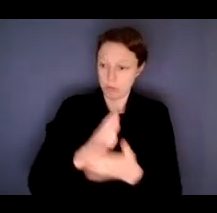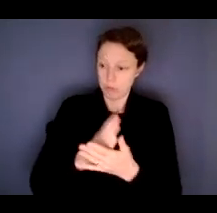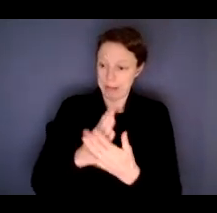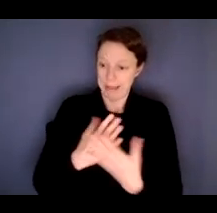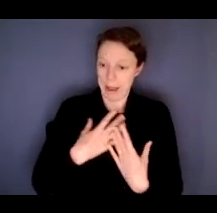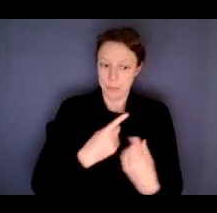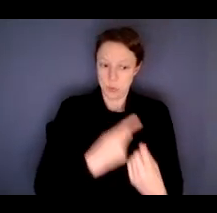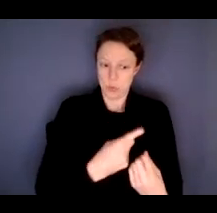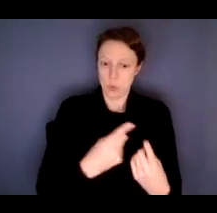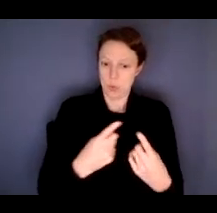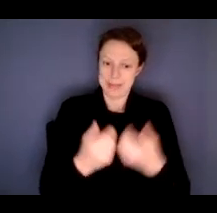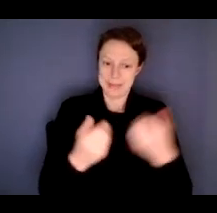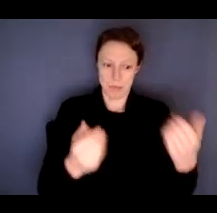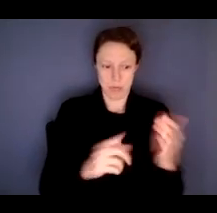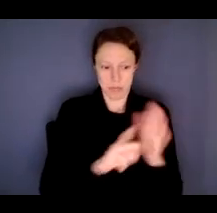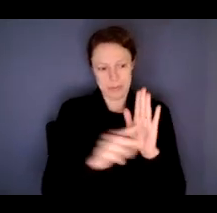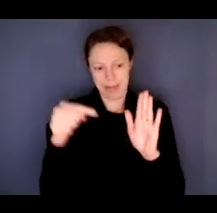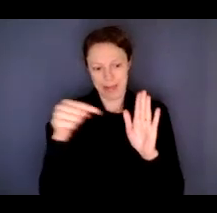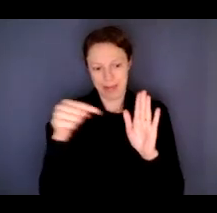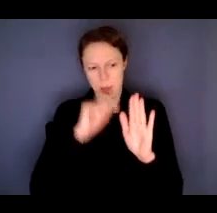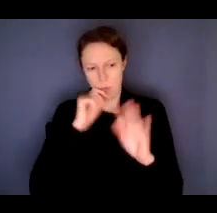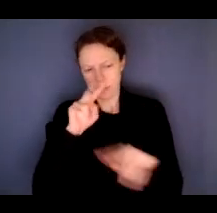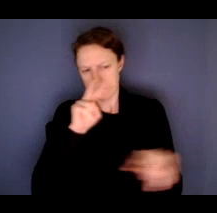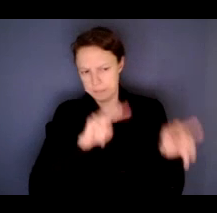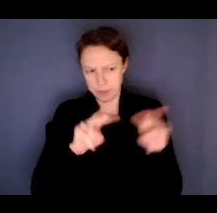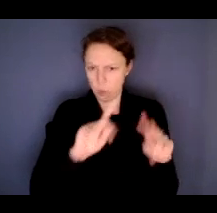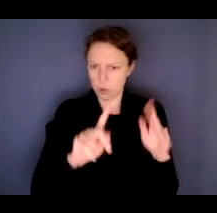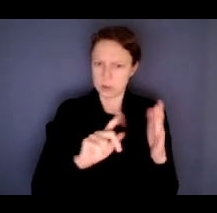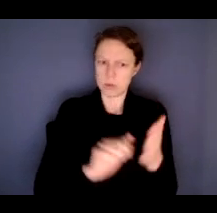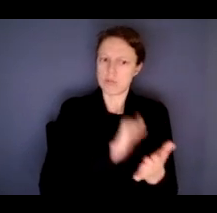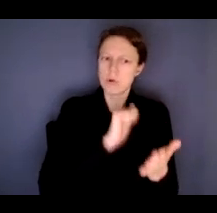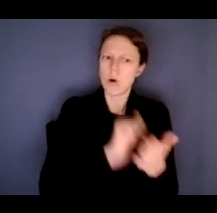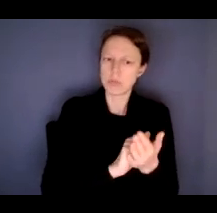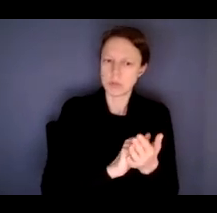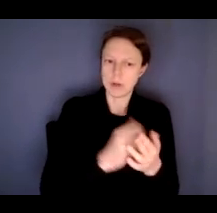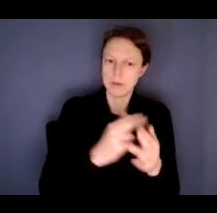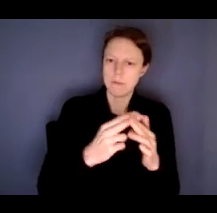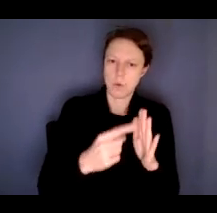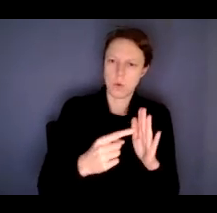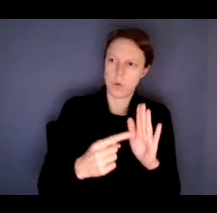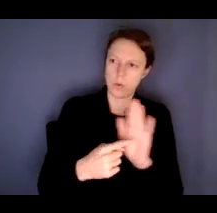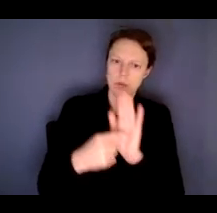on how they think that's appropriate to present to the court in a child focused way but also